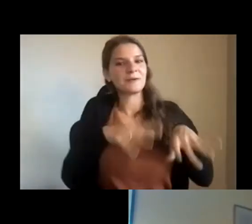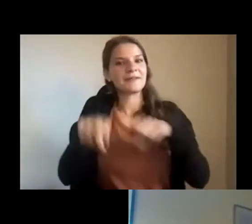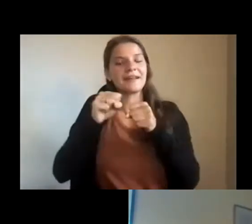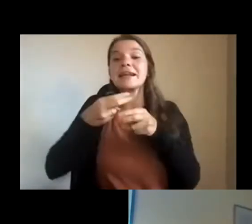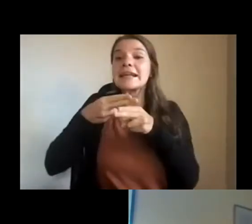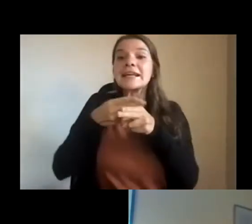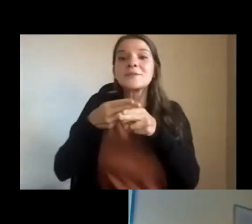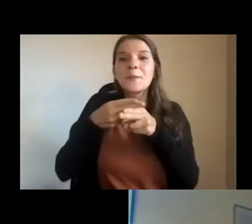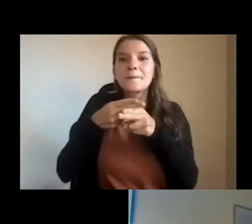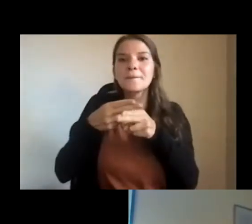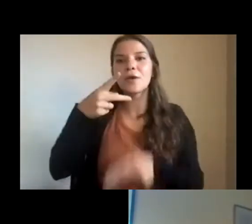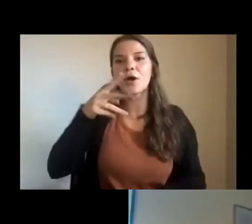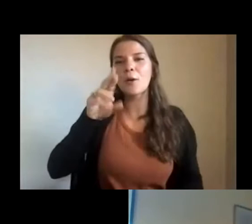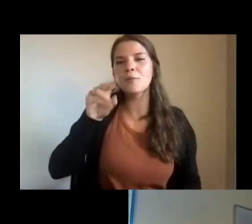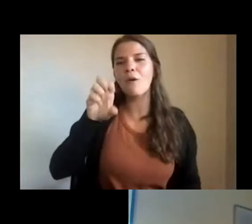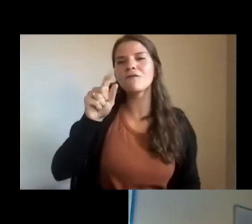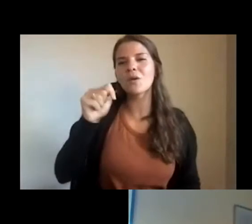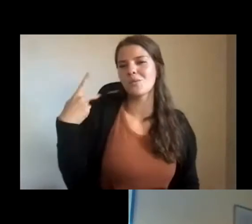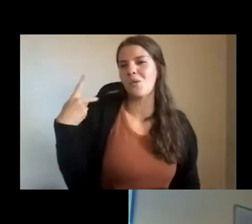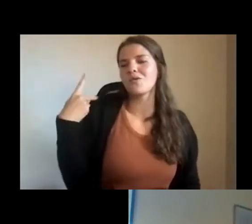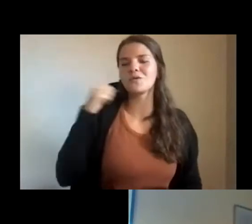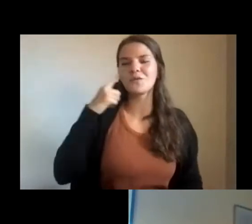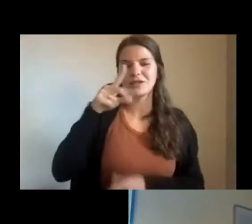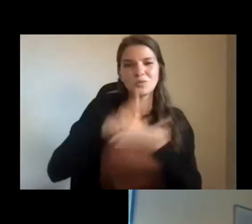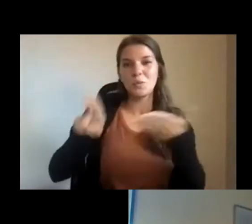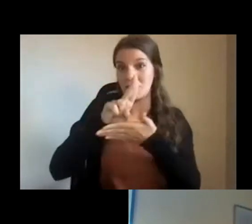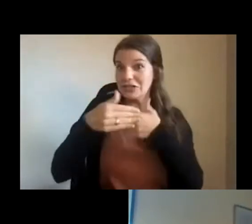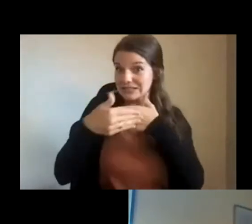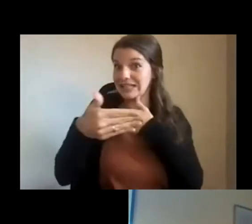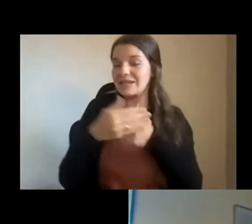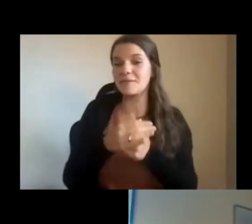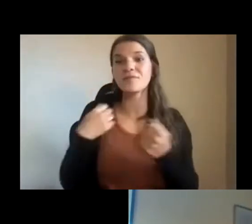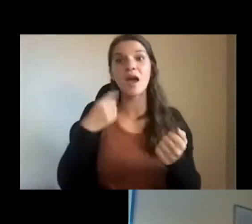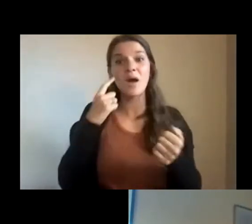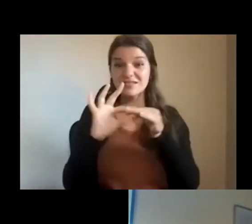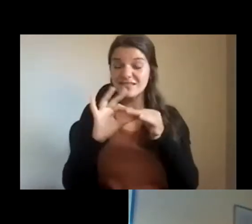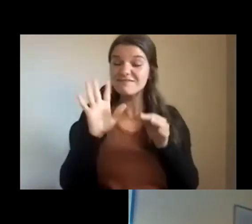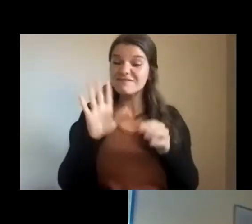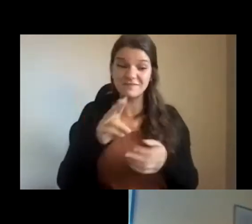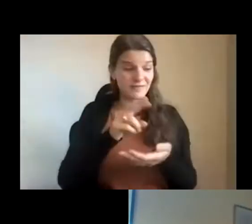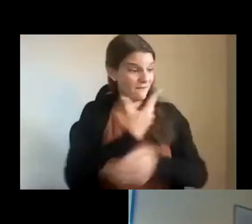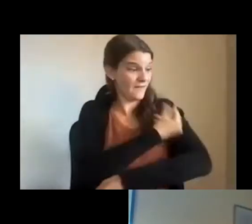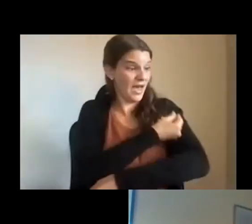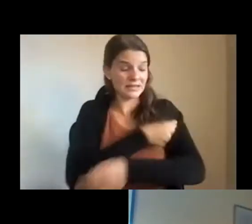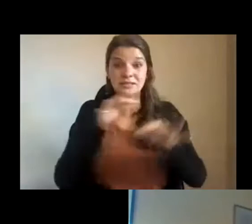interim Provost for the University. I will tell you that this vaccine decision has been going on